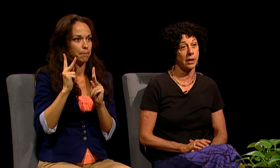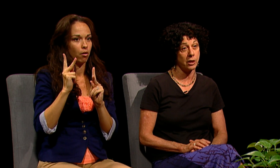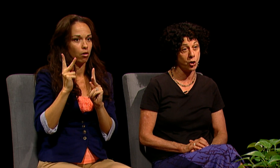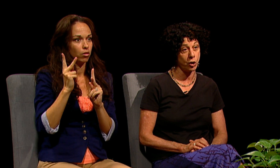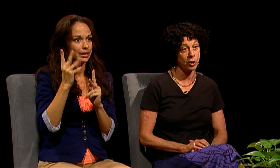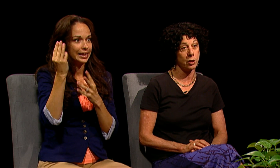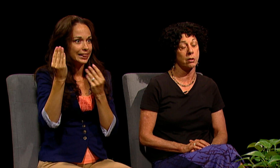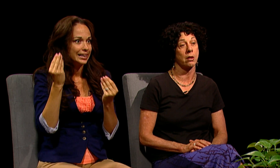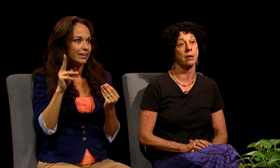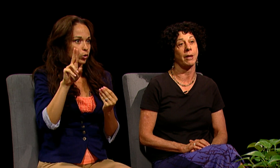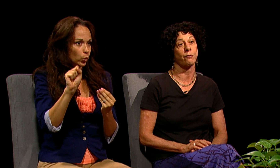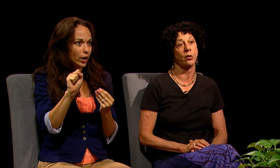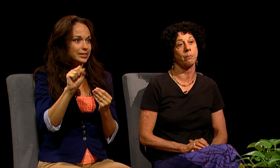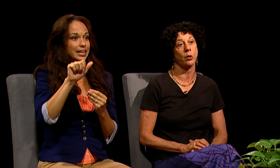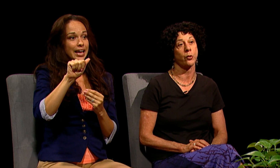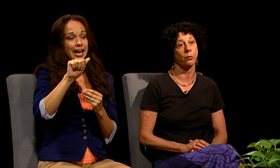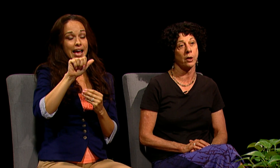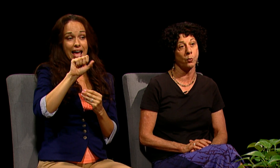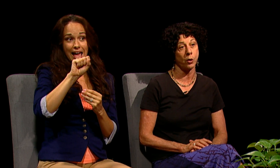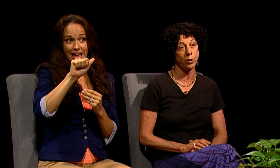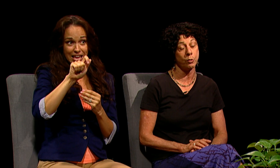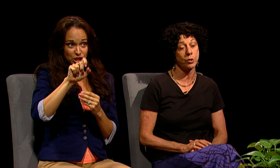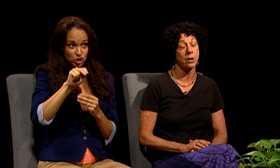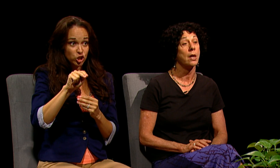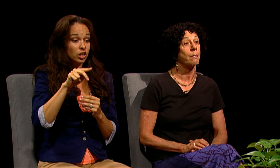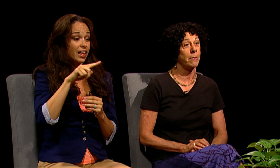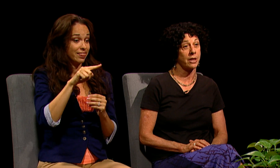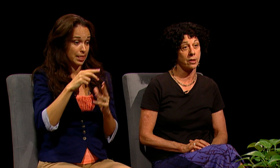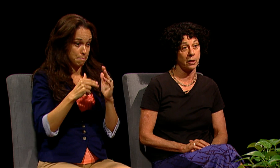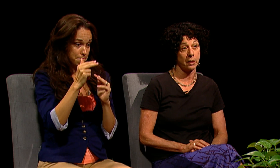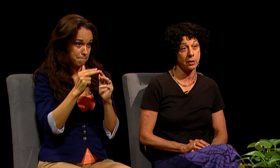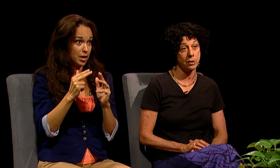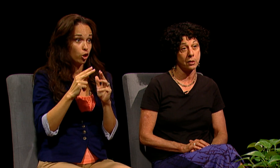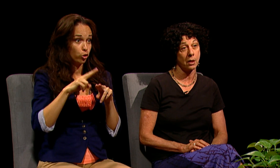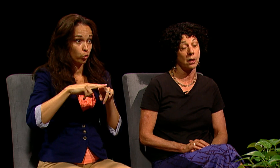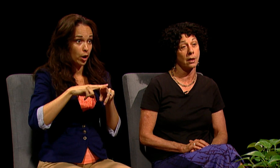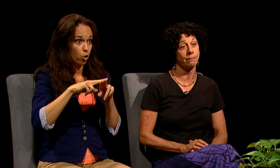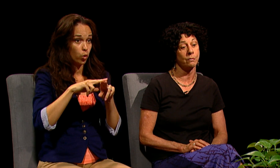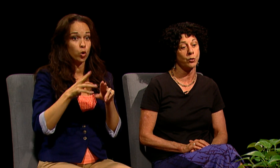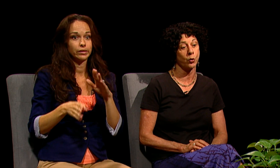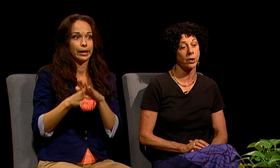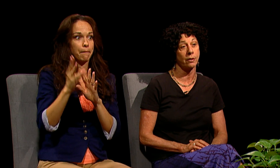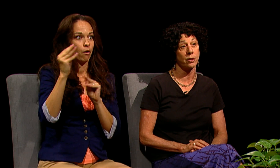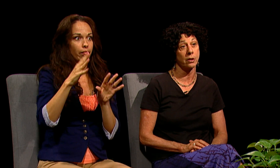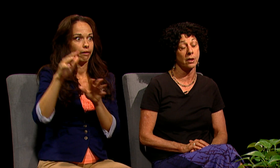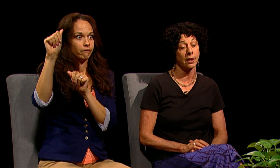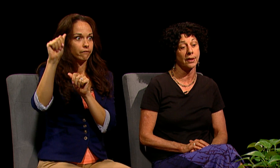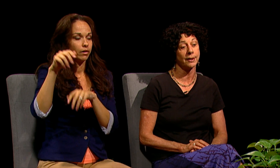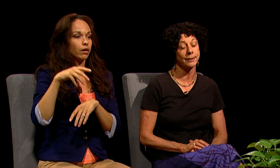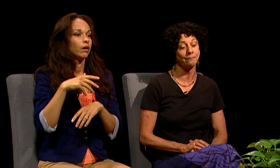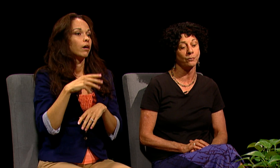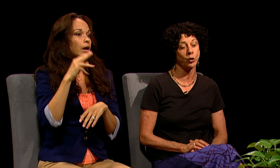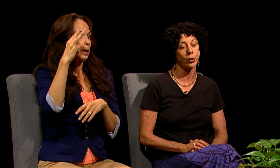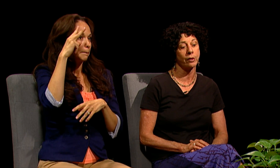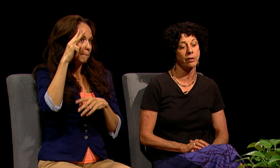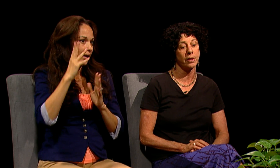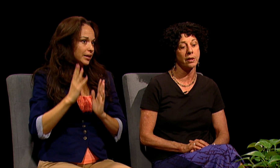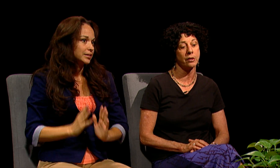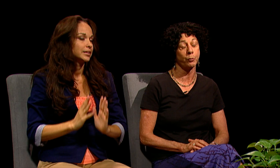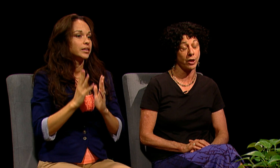ASIANS, AFTER THEY BUILT THE RAILROADS, MEXICANS, DURING THE DEPRESSION,